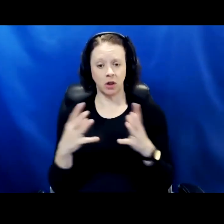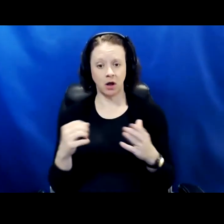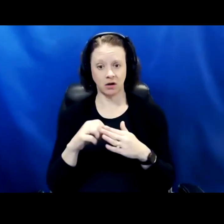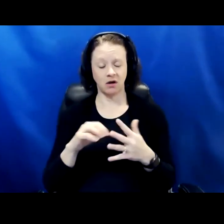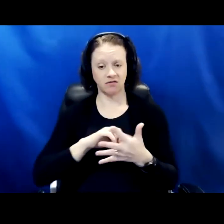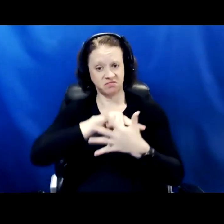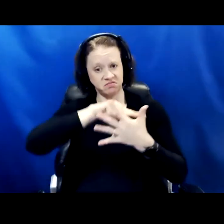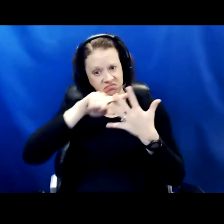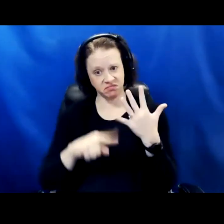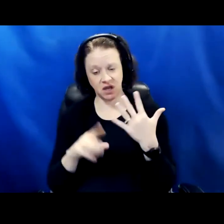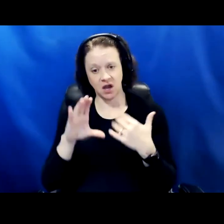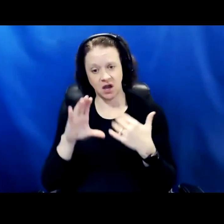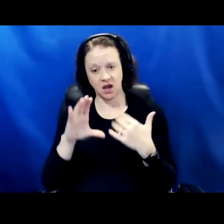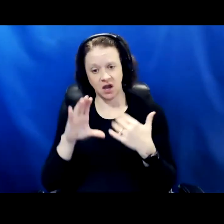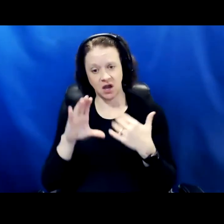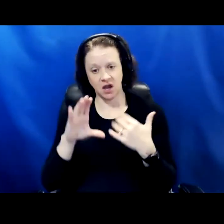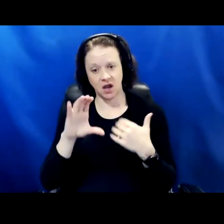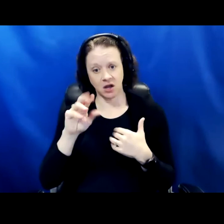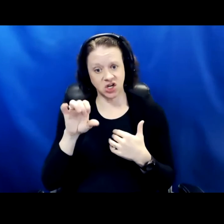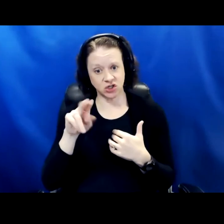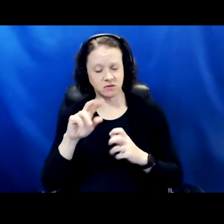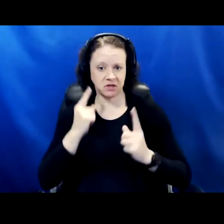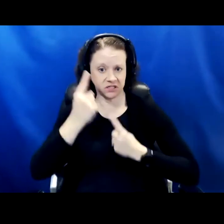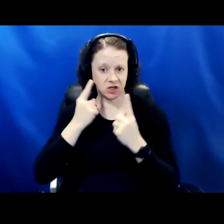that are considered developmental disabilities